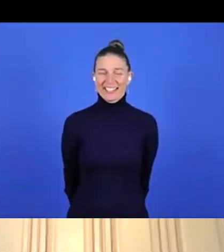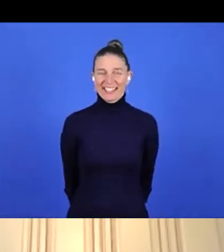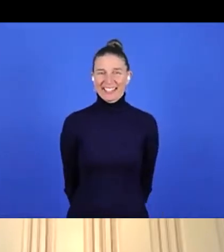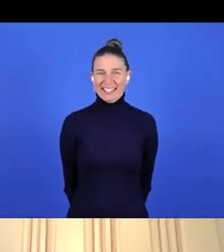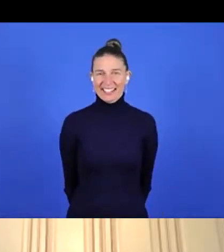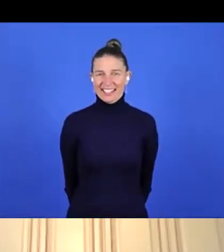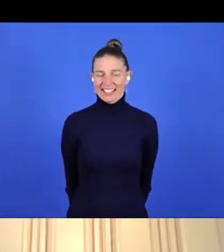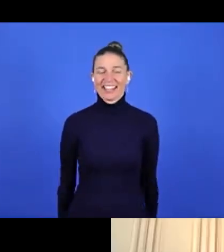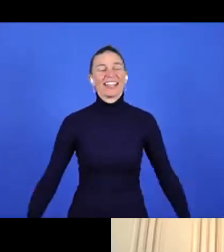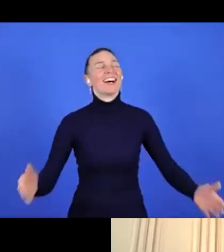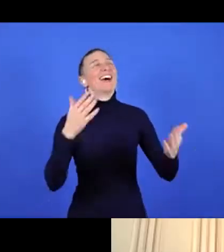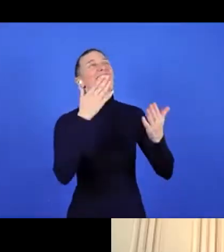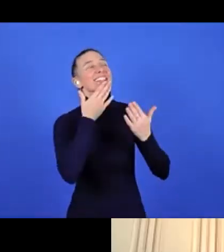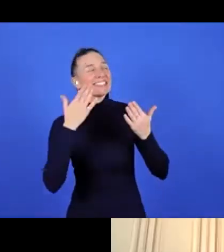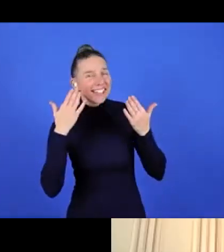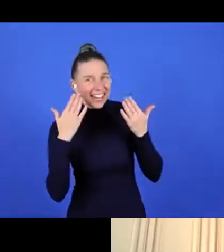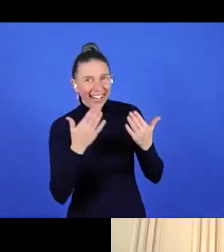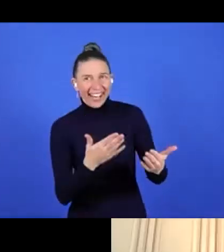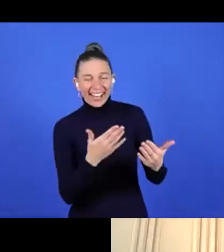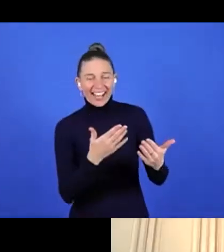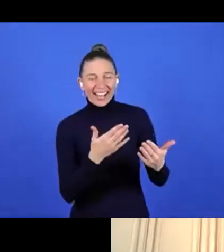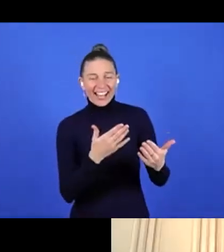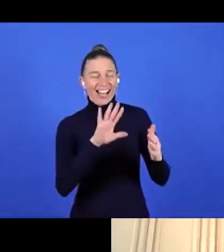message there, and I'll be sure to answer your questions